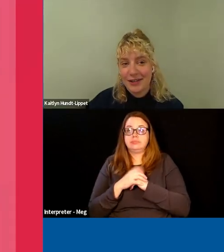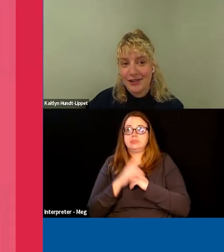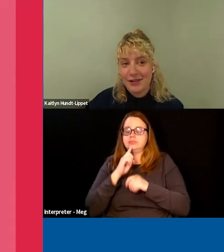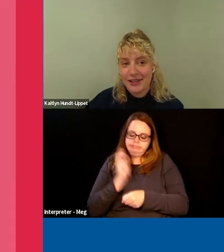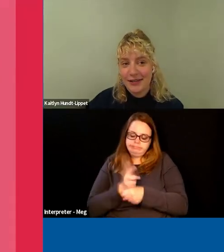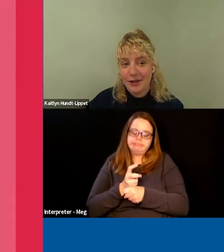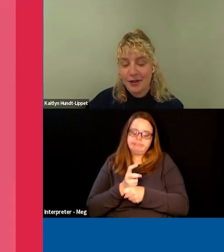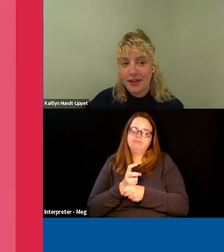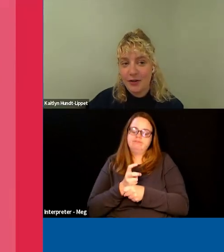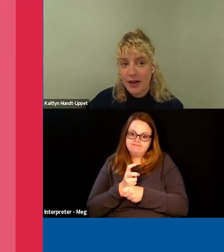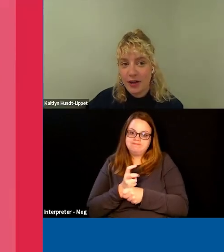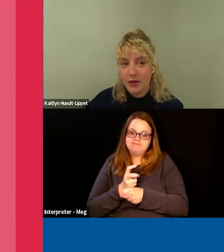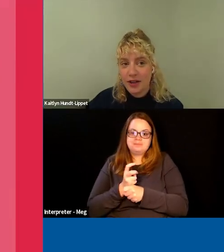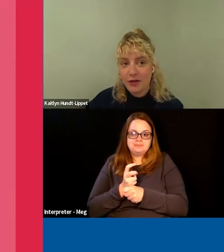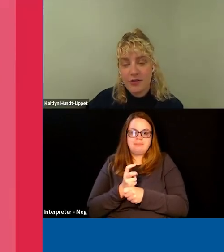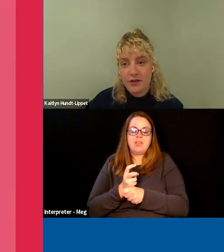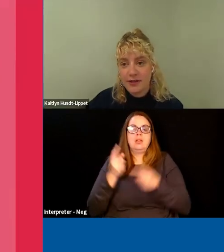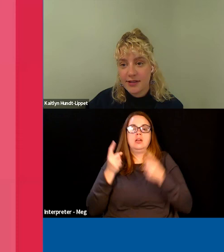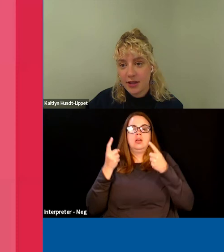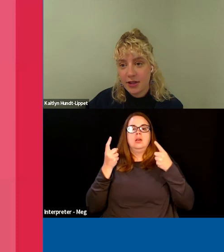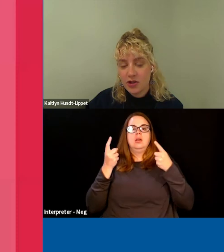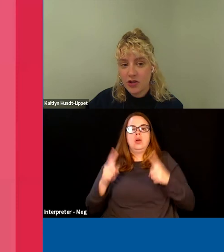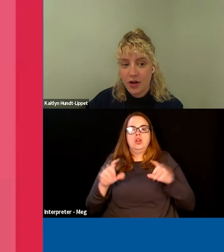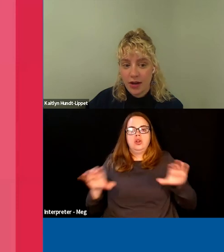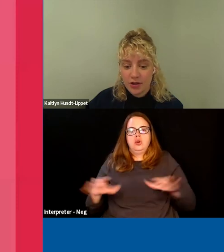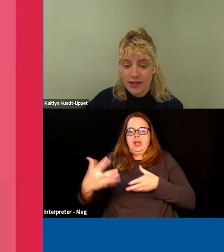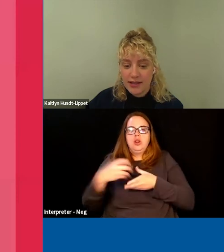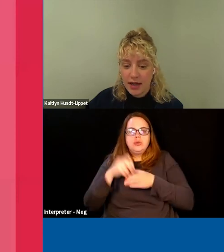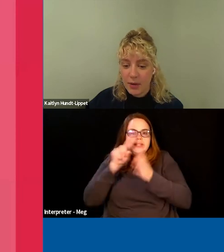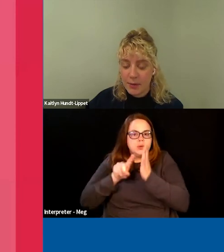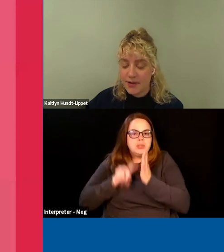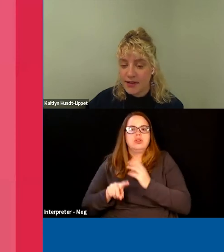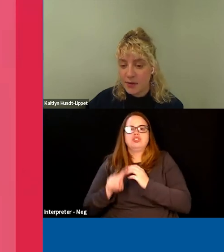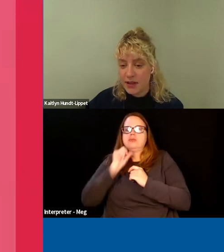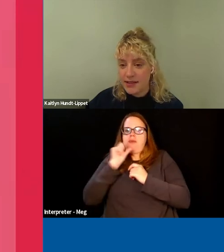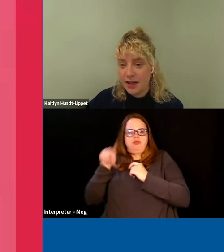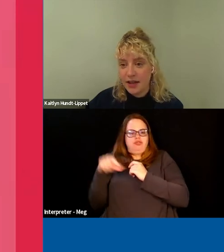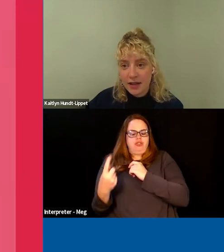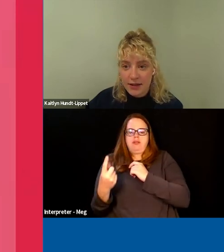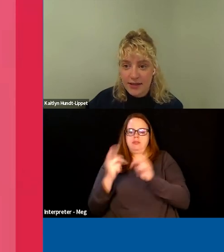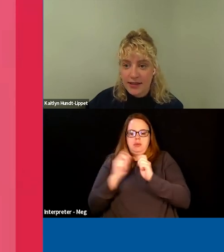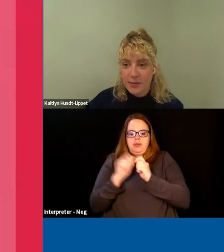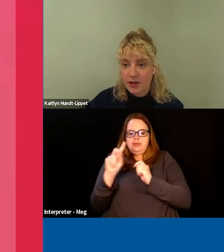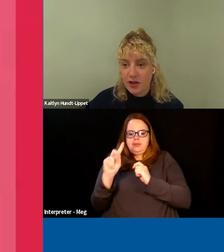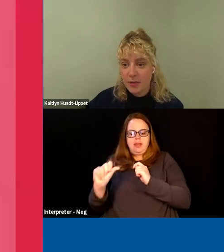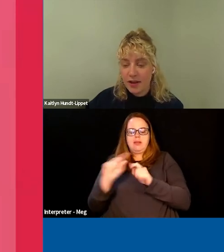When you're doing, when you think about inclusive research, not just people with disabilities, there's a spectrum,